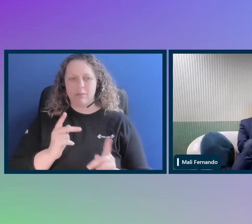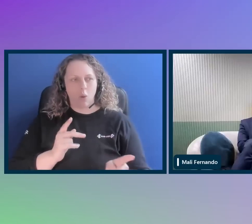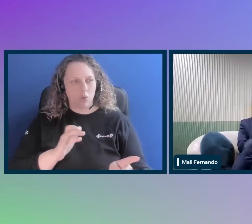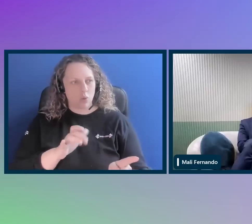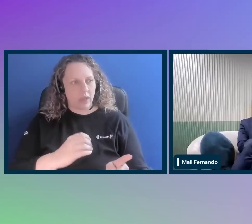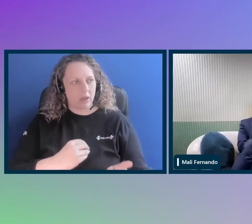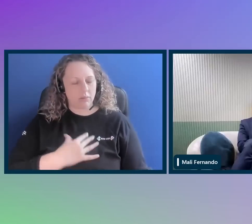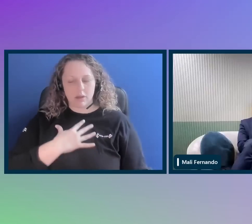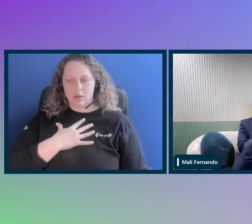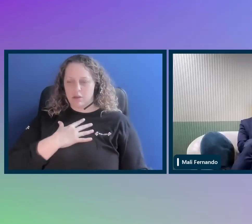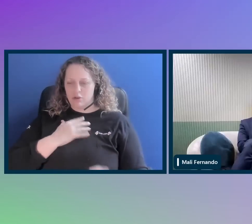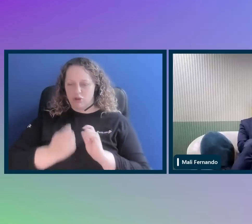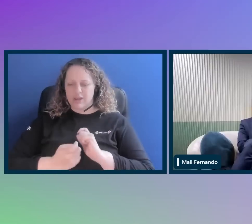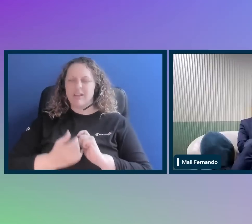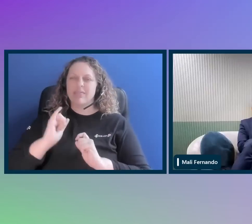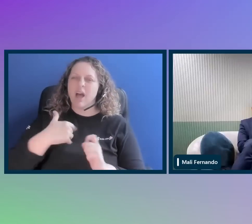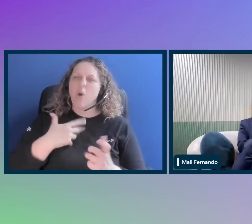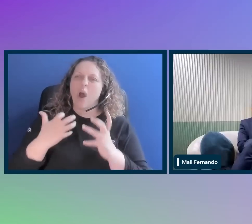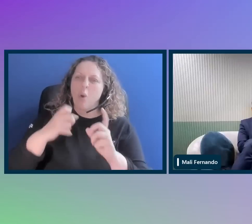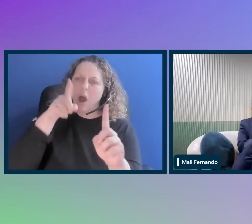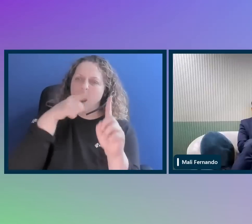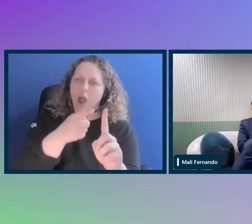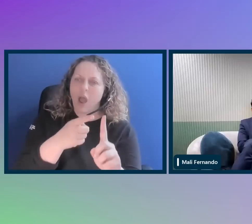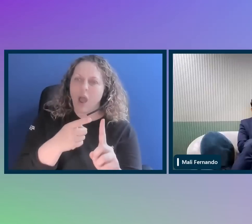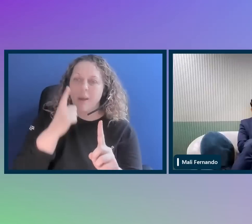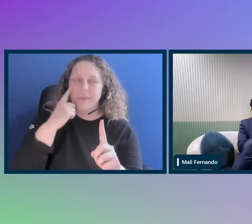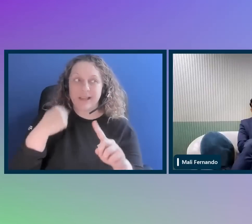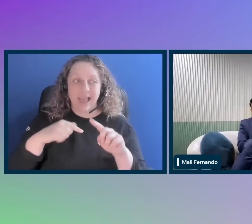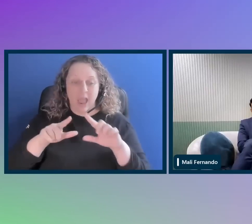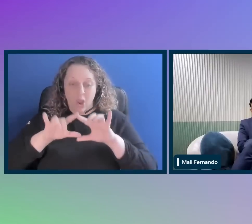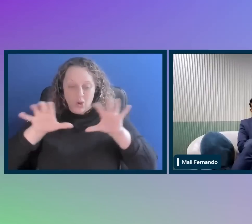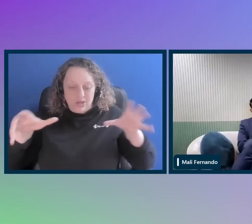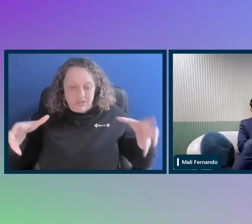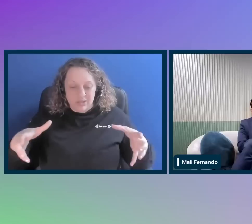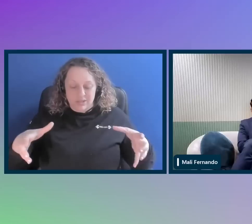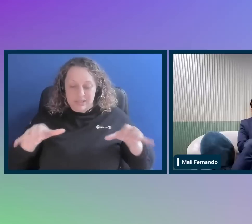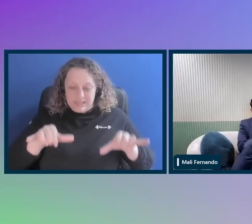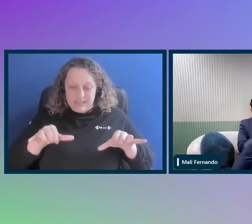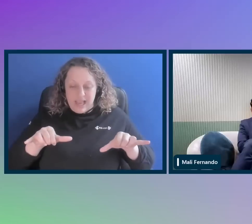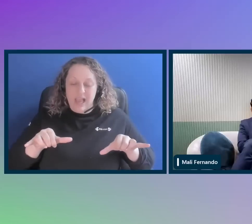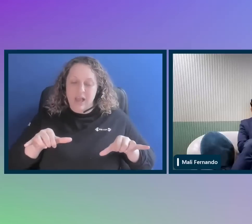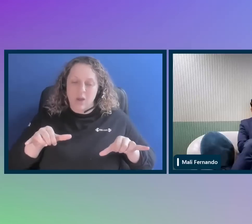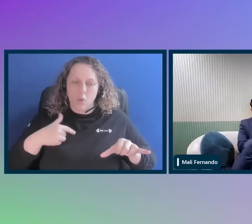As an organization of our size, we have both the ability and the motivation to really make a difference.